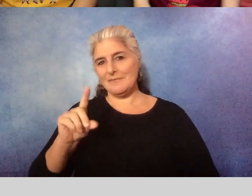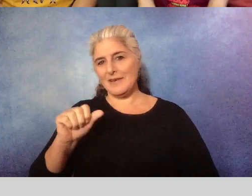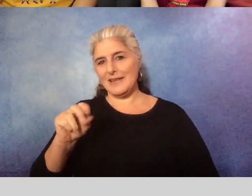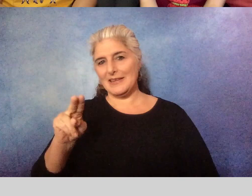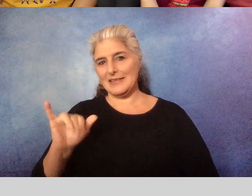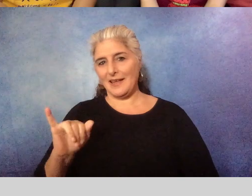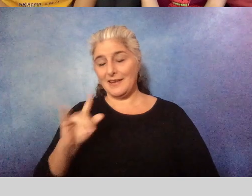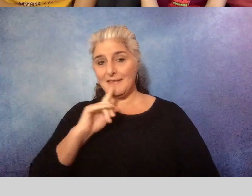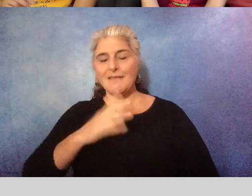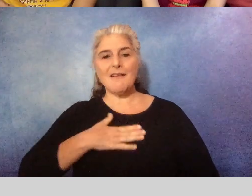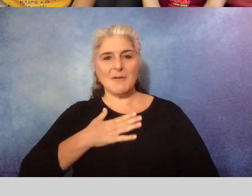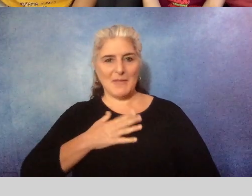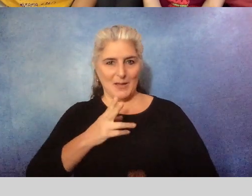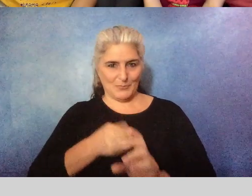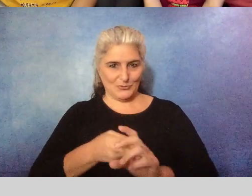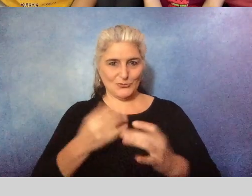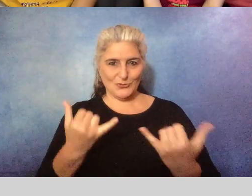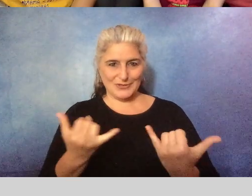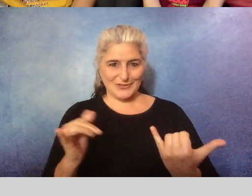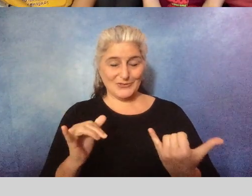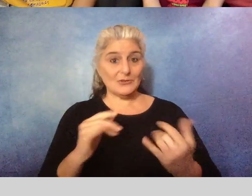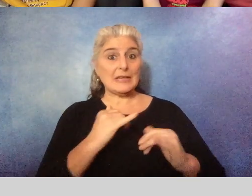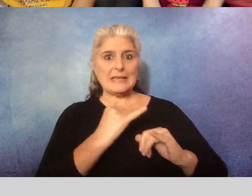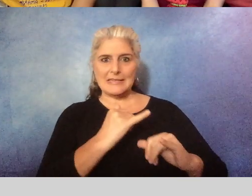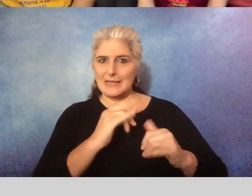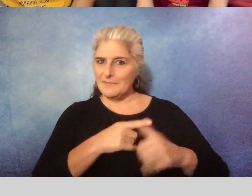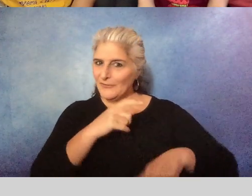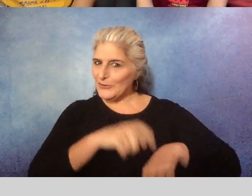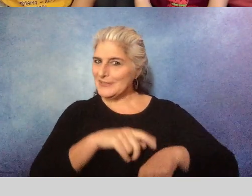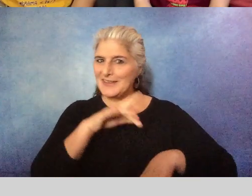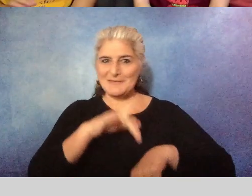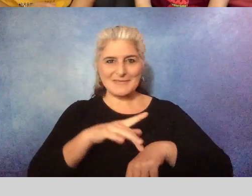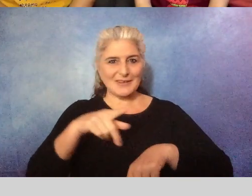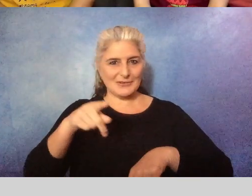I'm really glad to be here too. It's my first PyGotham too.